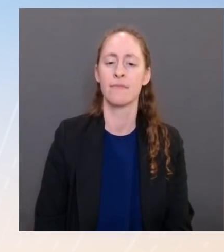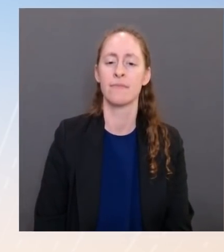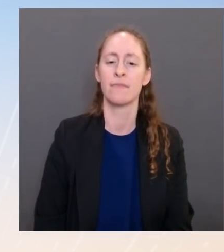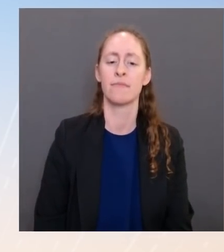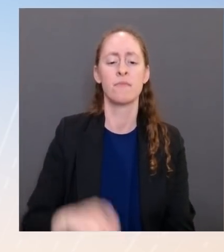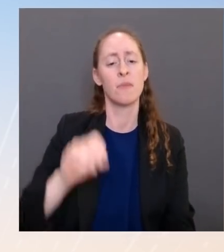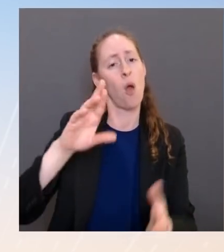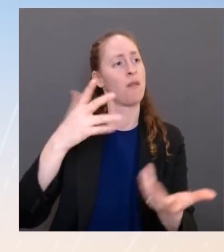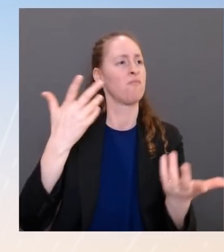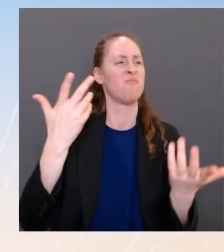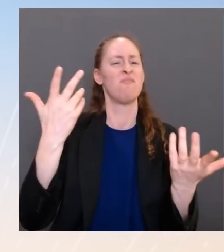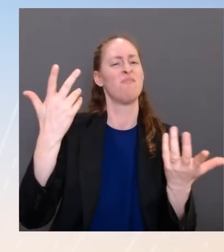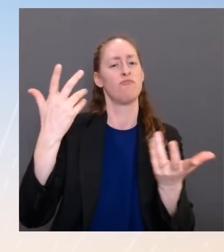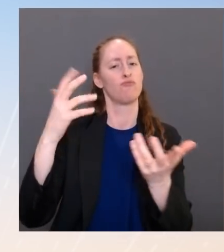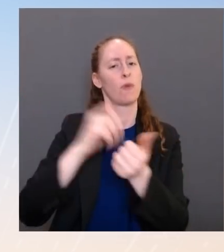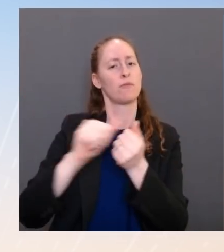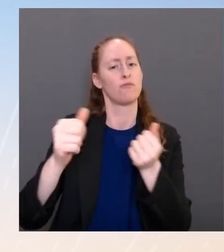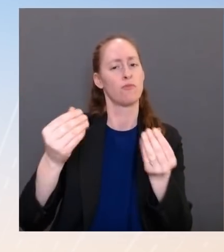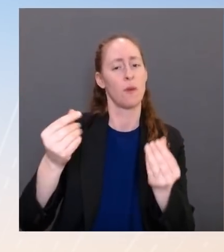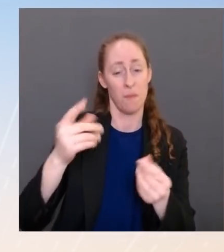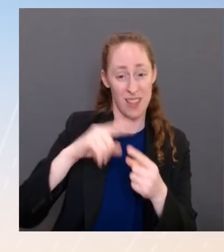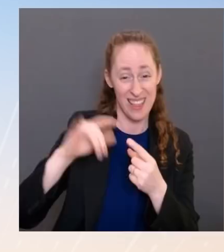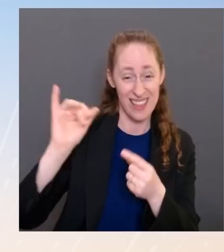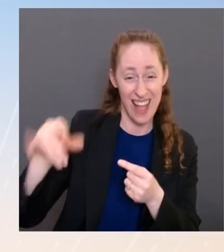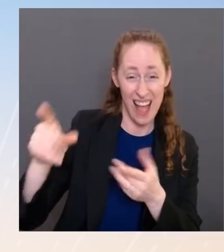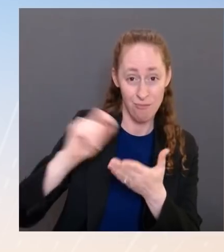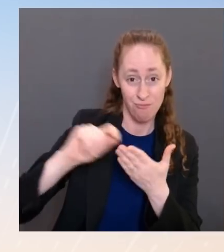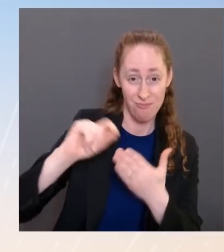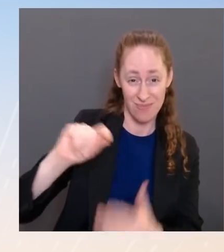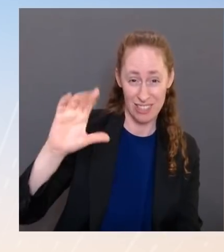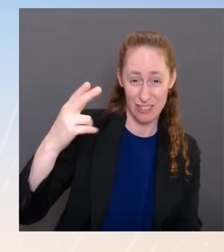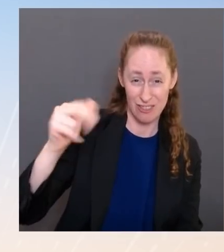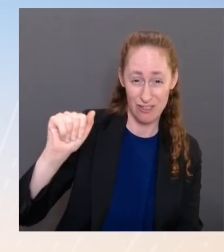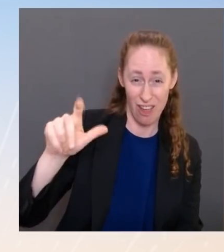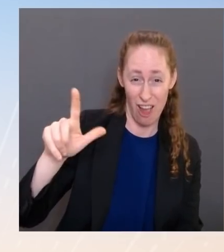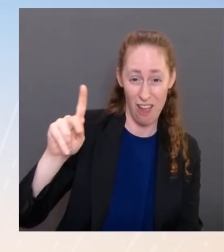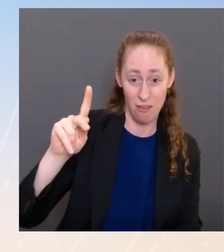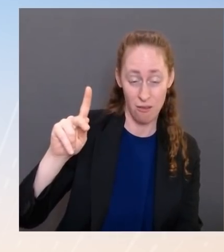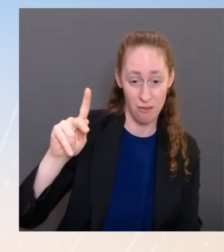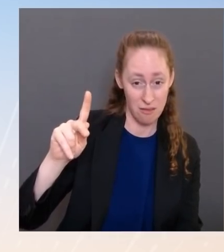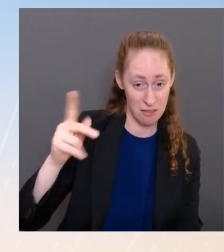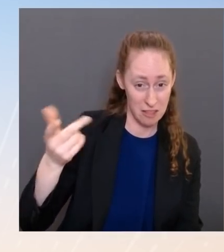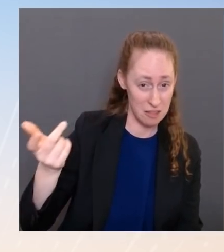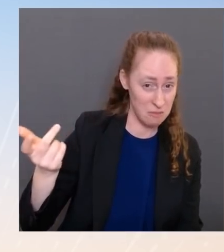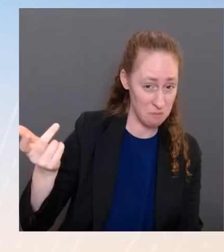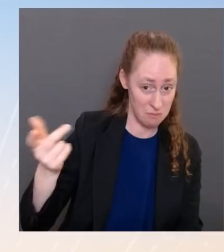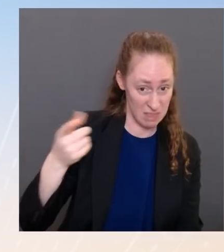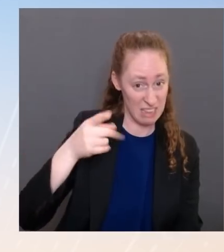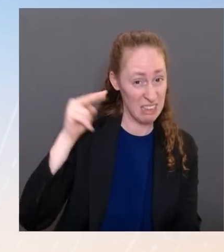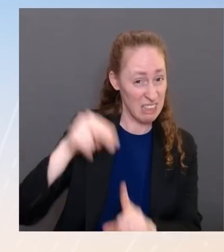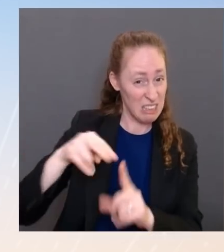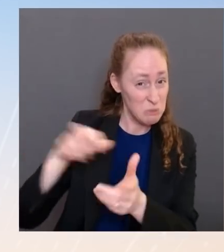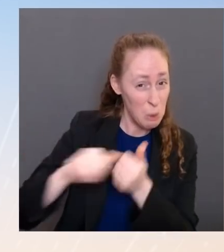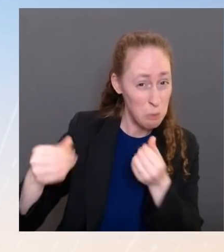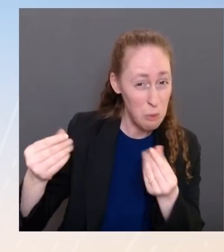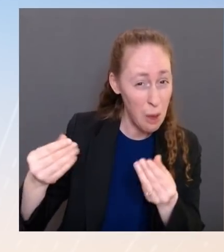What's also important to note here is what I would call the hypocrisy of the silence on the other side when there have been intimidation,